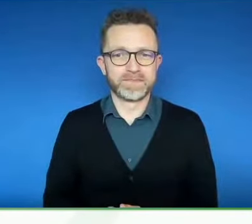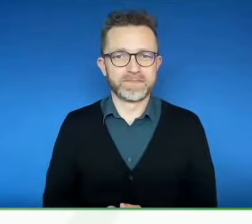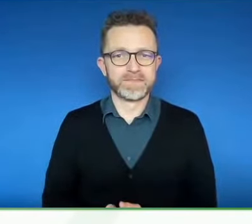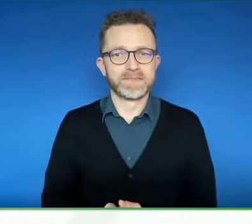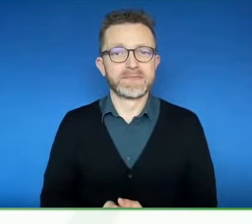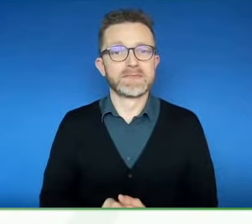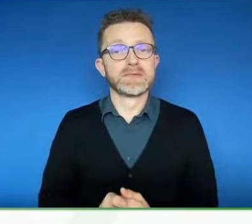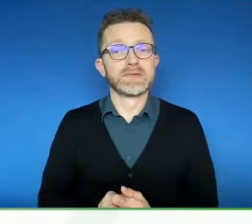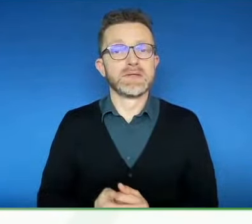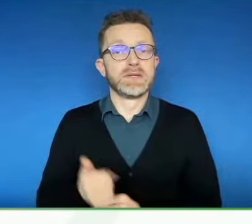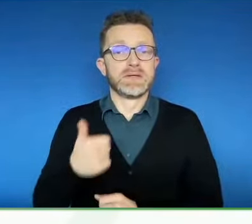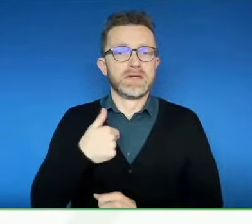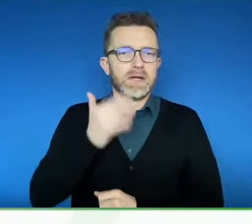you for coming to join me.